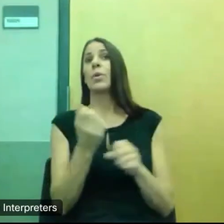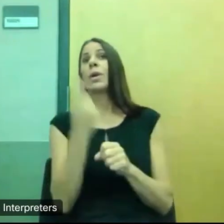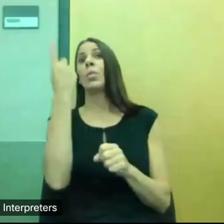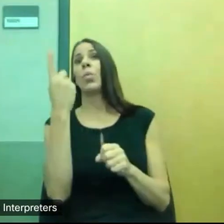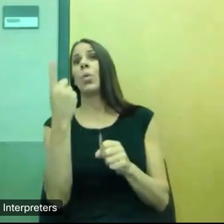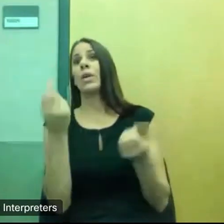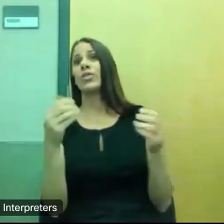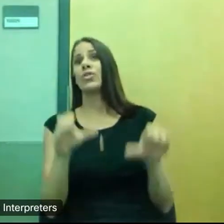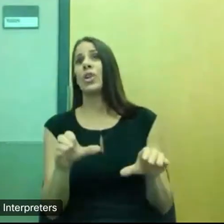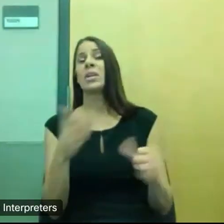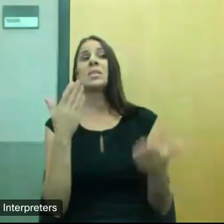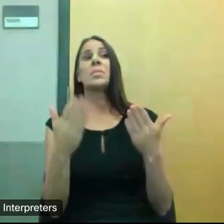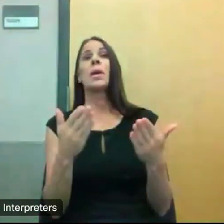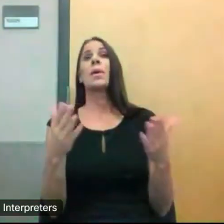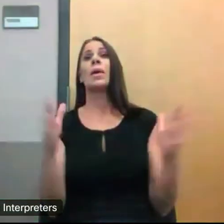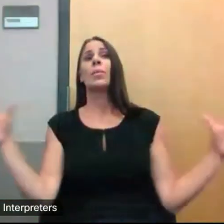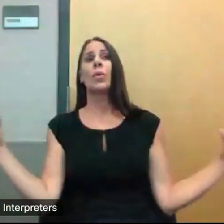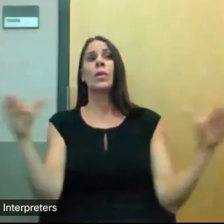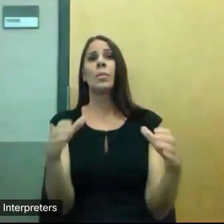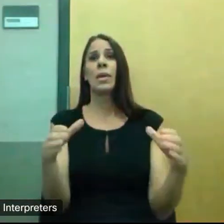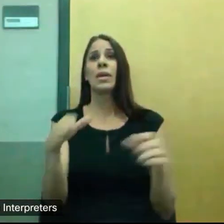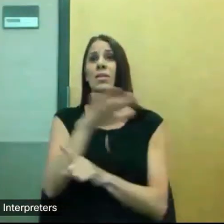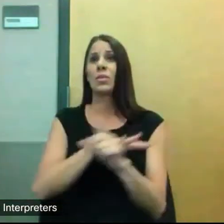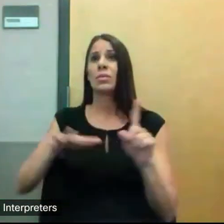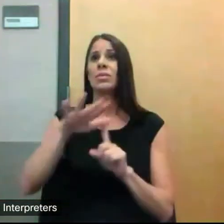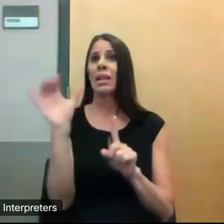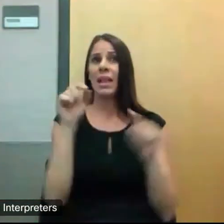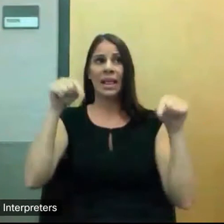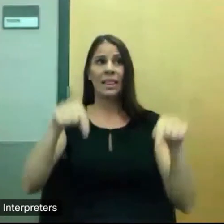like this, and some of it's celebrating some of the successes or in stories from that,